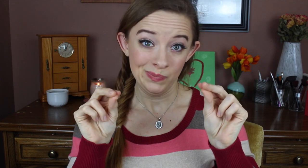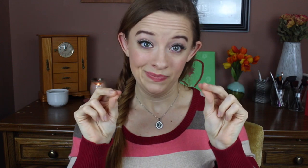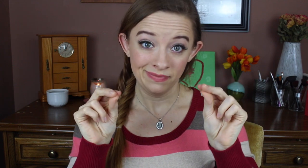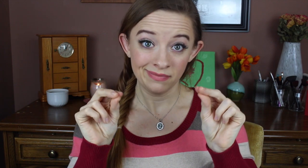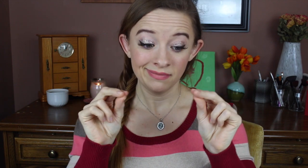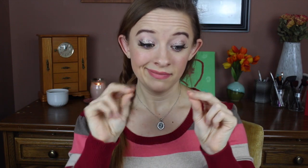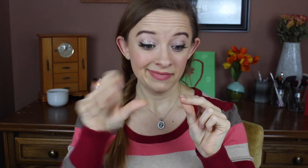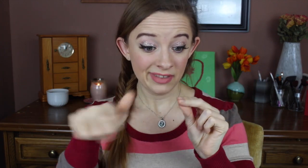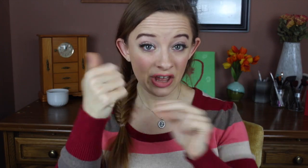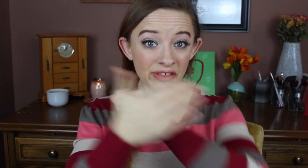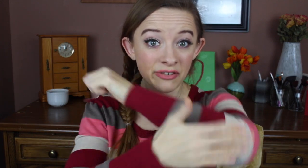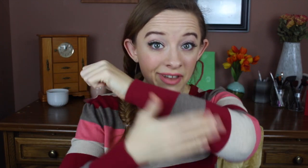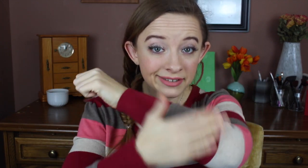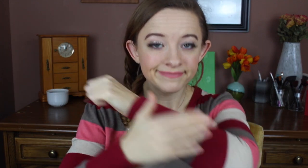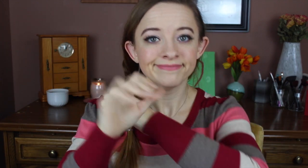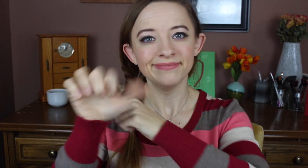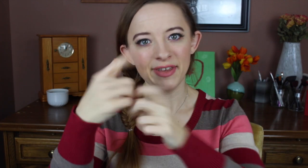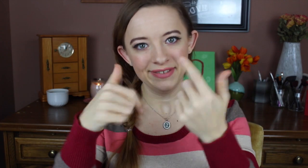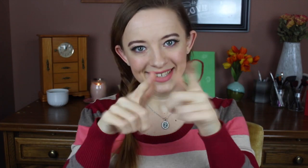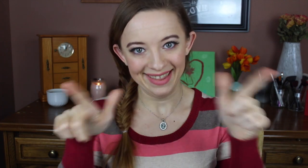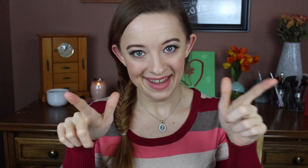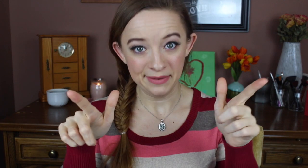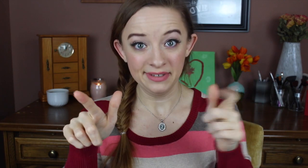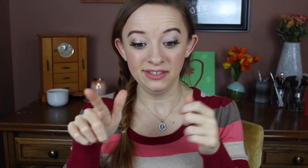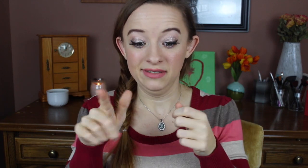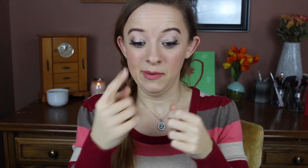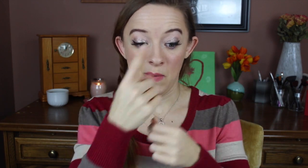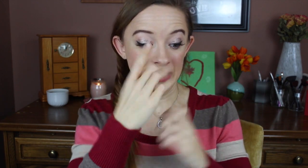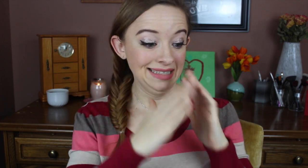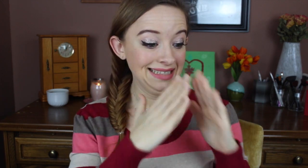universal. You know in other countries they have other sign